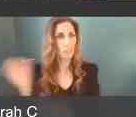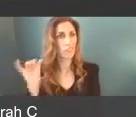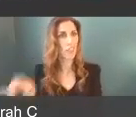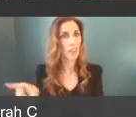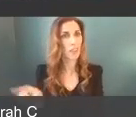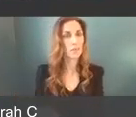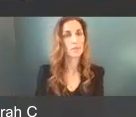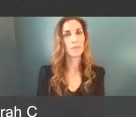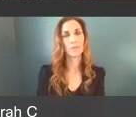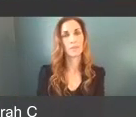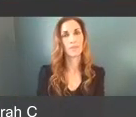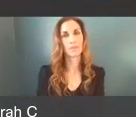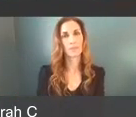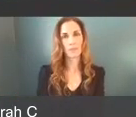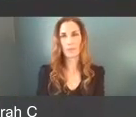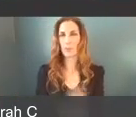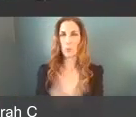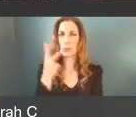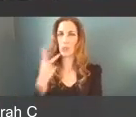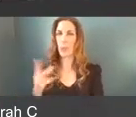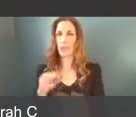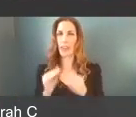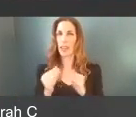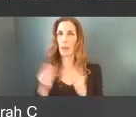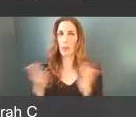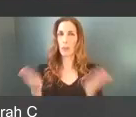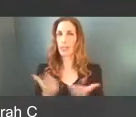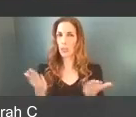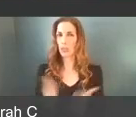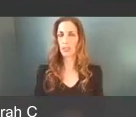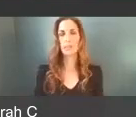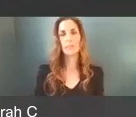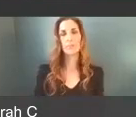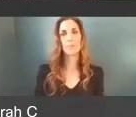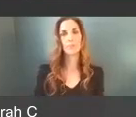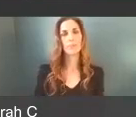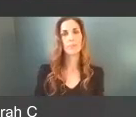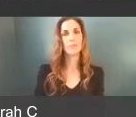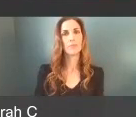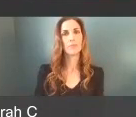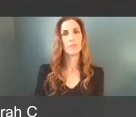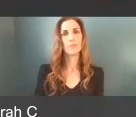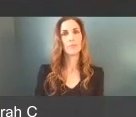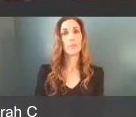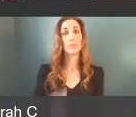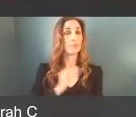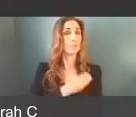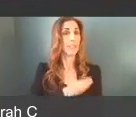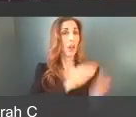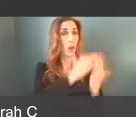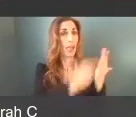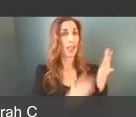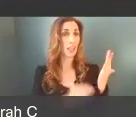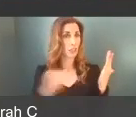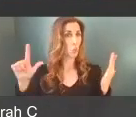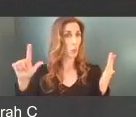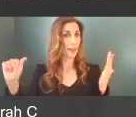we're not seeing that here. I would also tell you that on our 1A list, as we work through it, we are